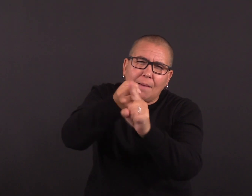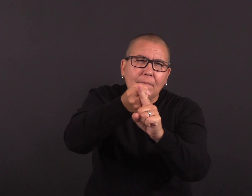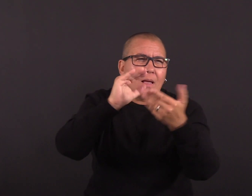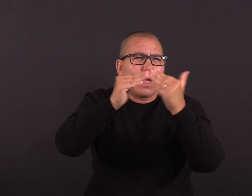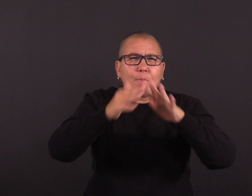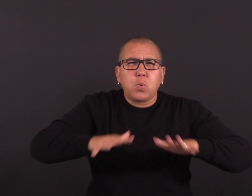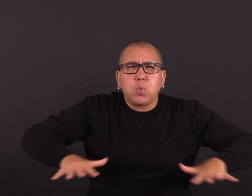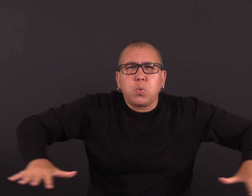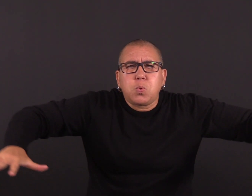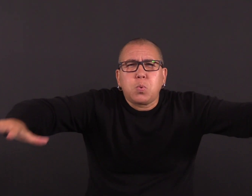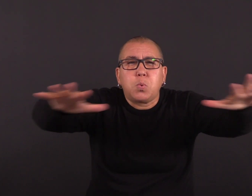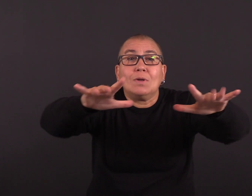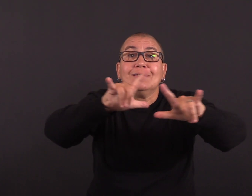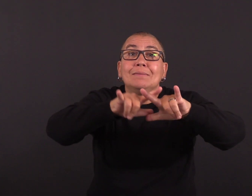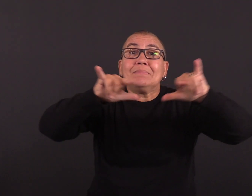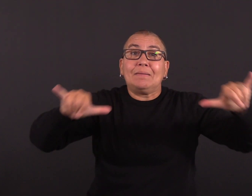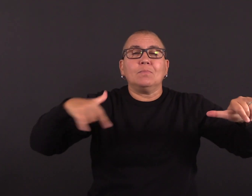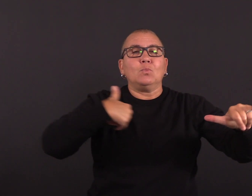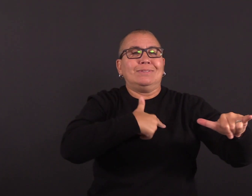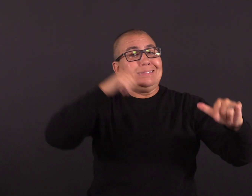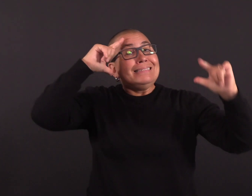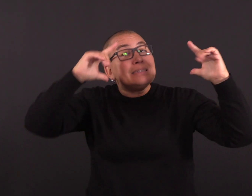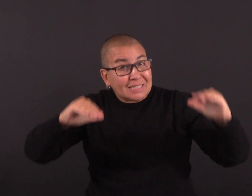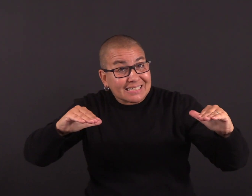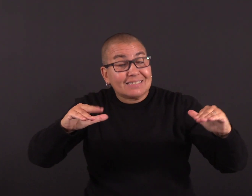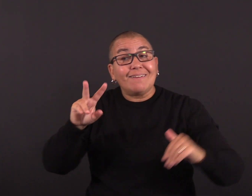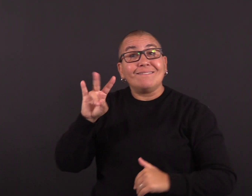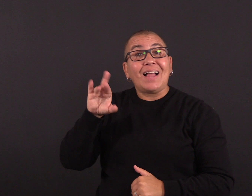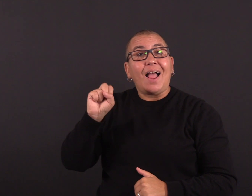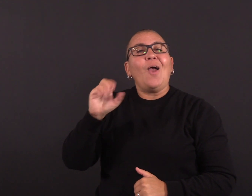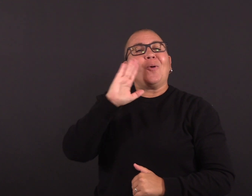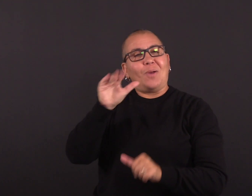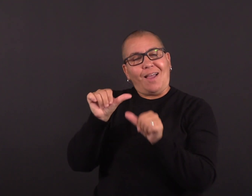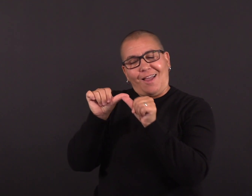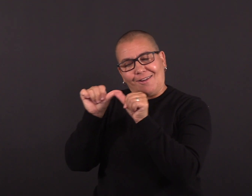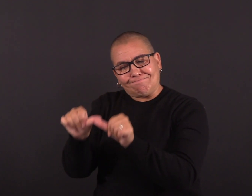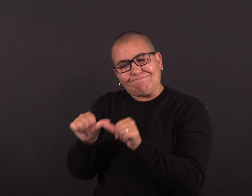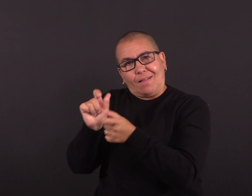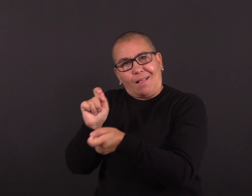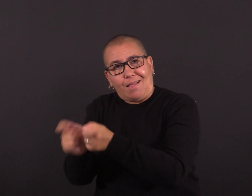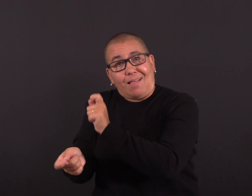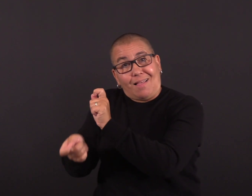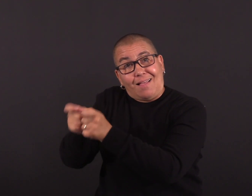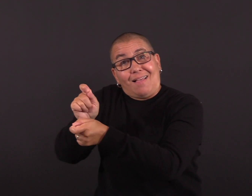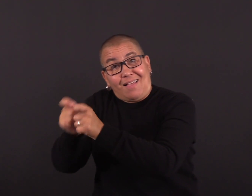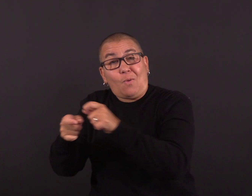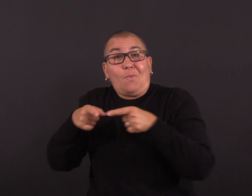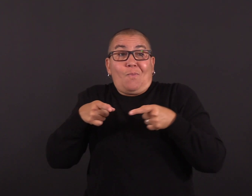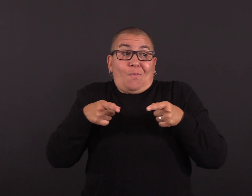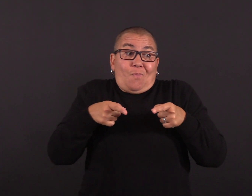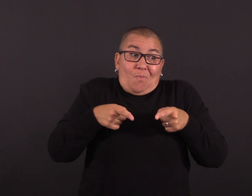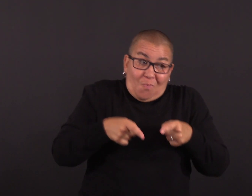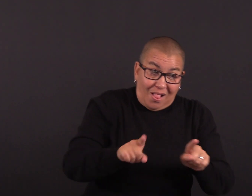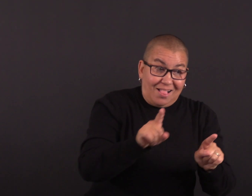by the FDA and WHOearlier this year. "We try to select the antigen that will